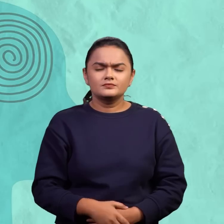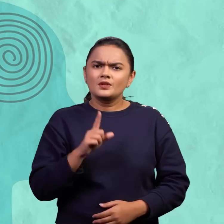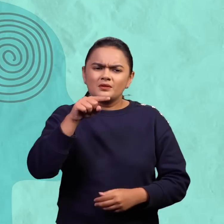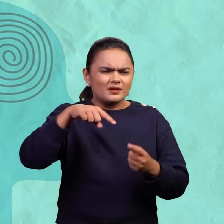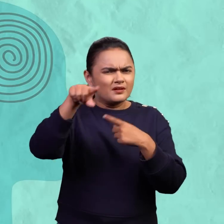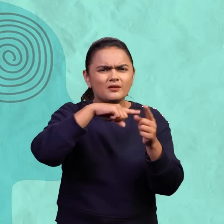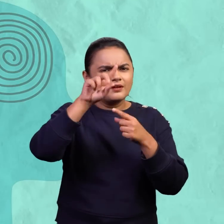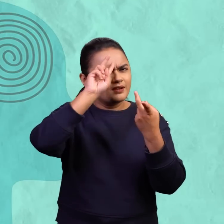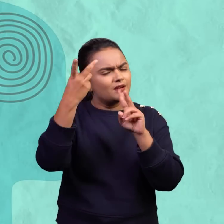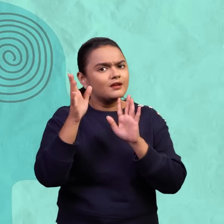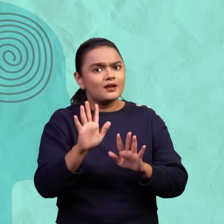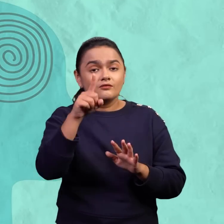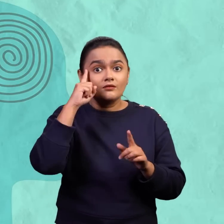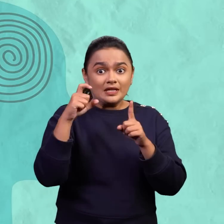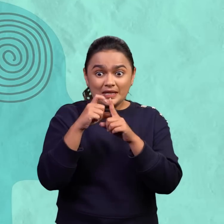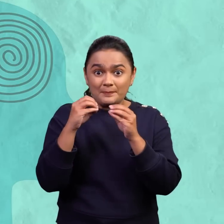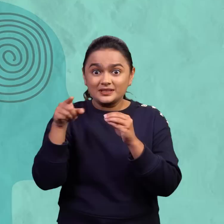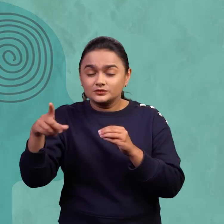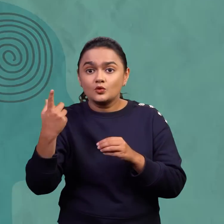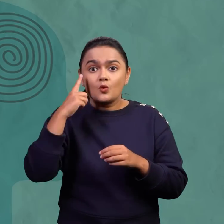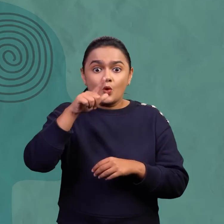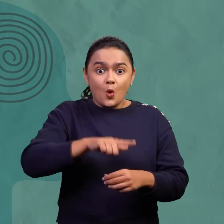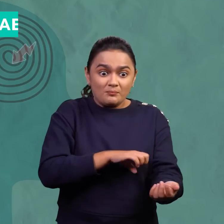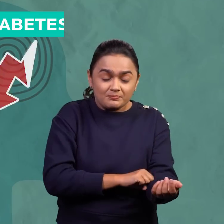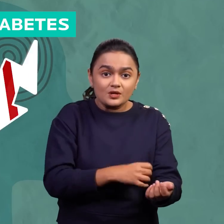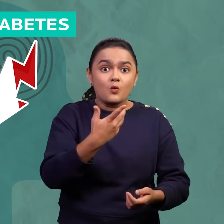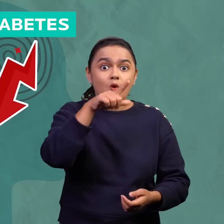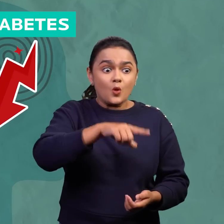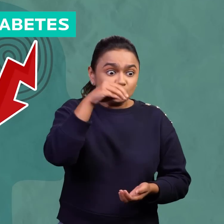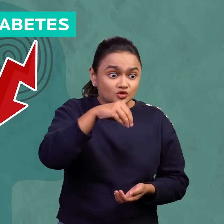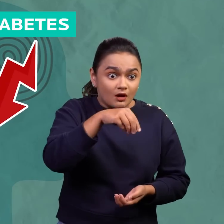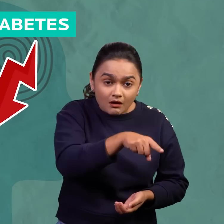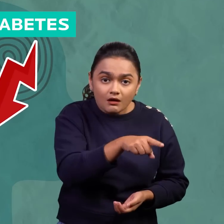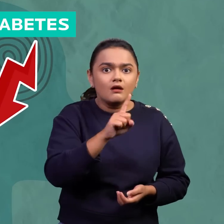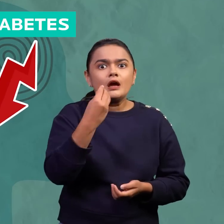It is a misconception that people with diabetes, low blood pressure and low sugar shouldn't be given food.